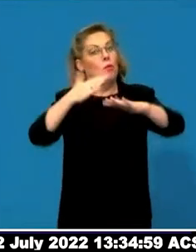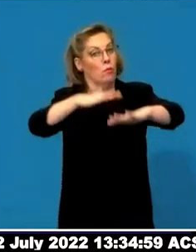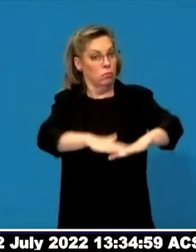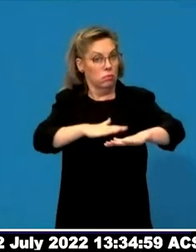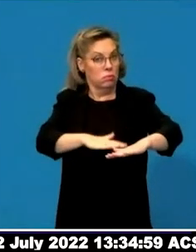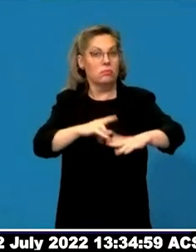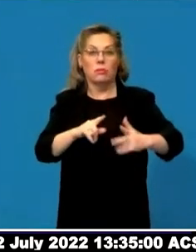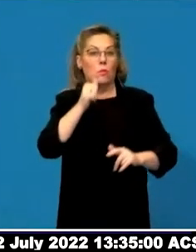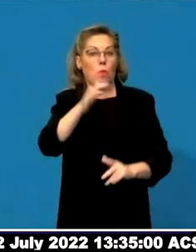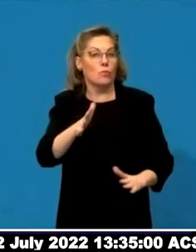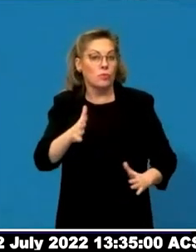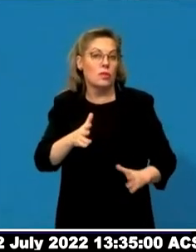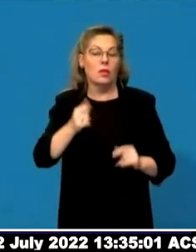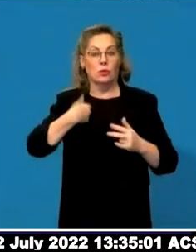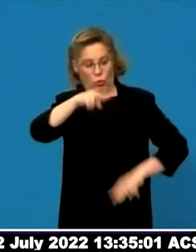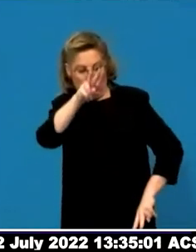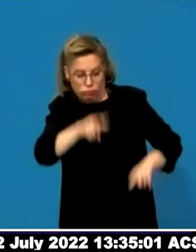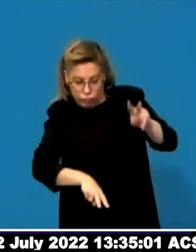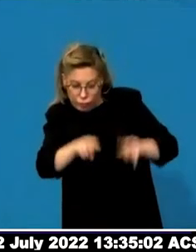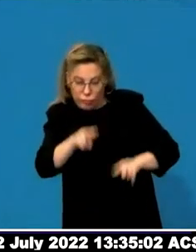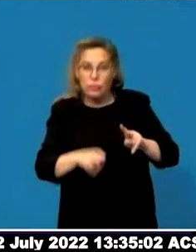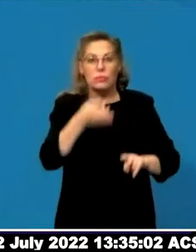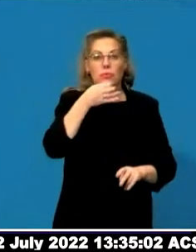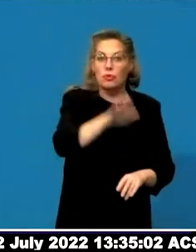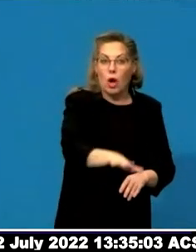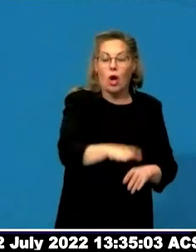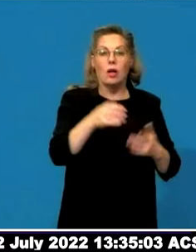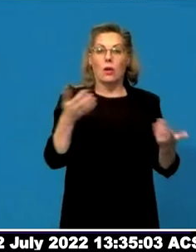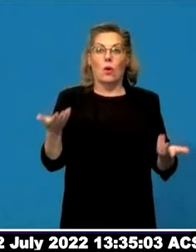There's the whole issue of families just worried every day about food,